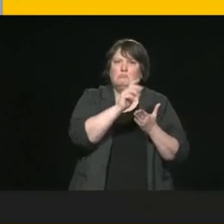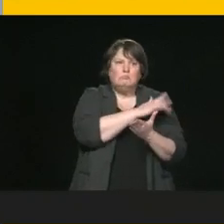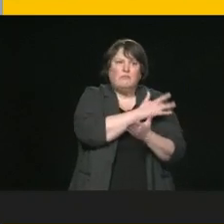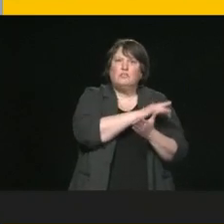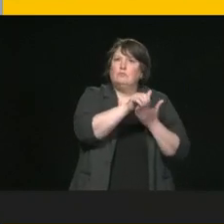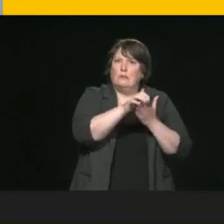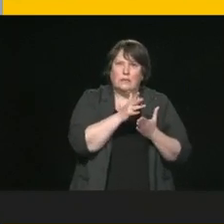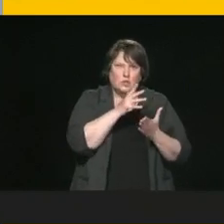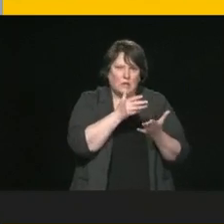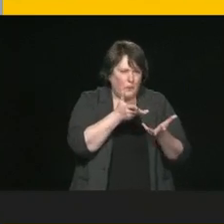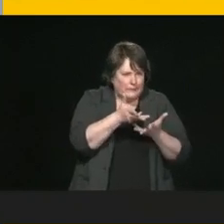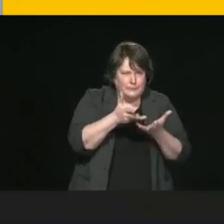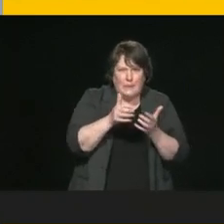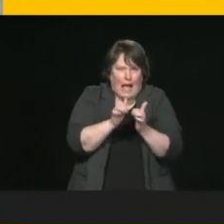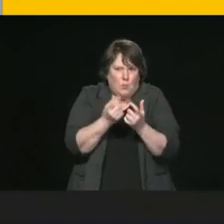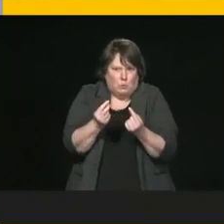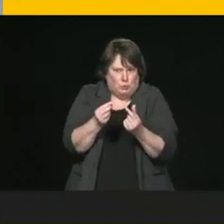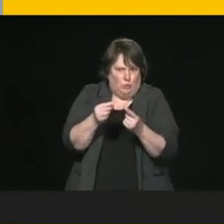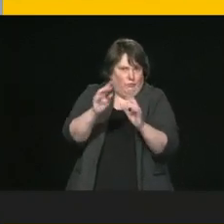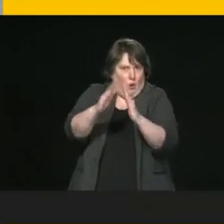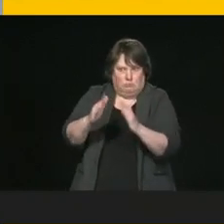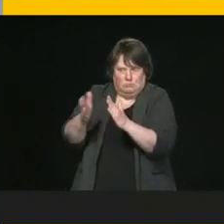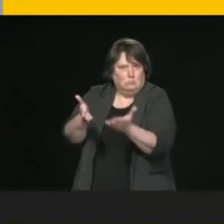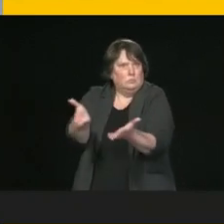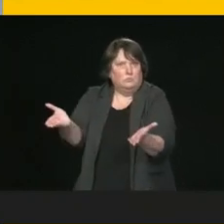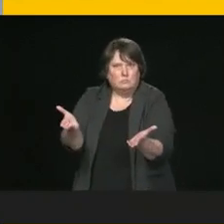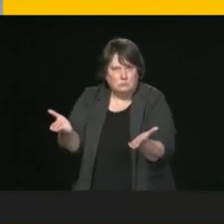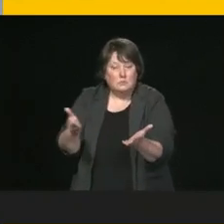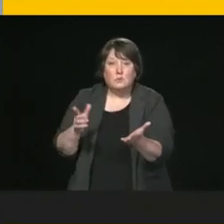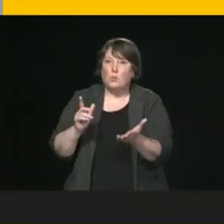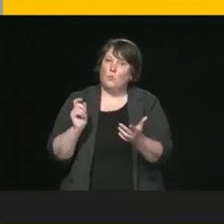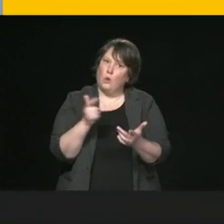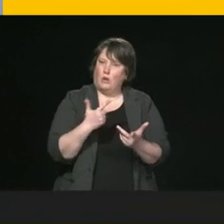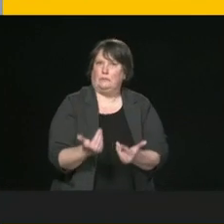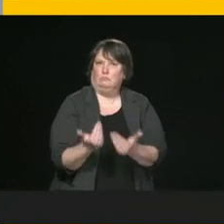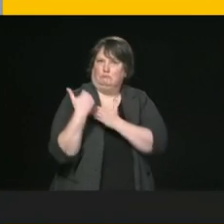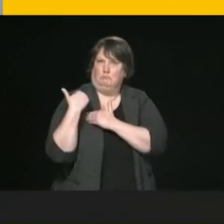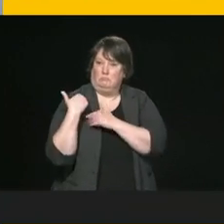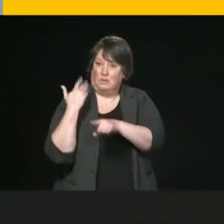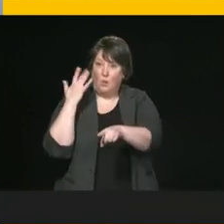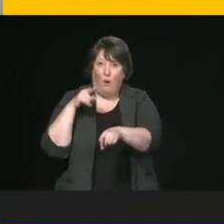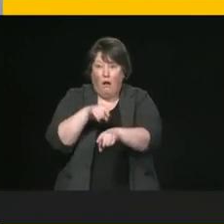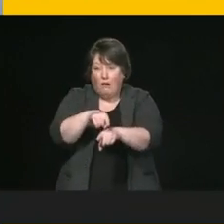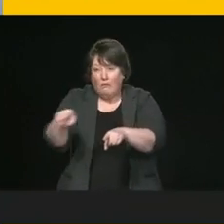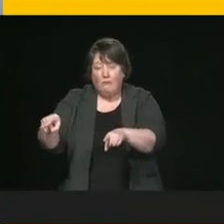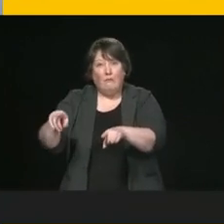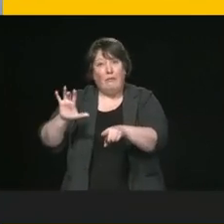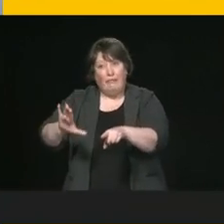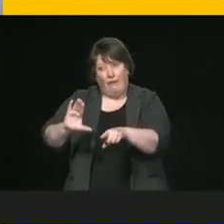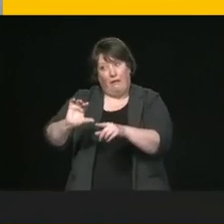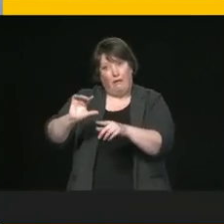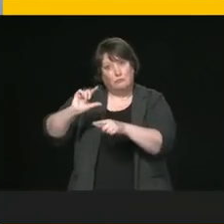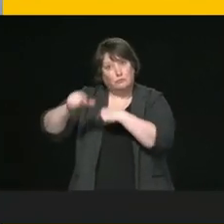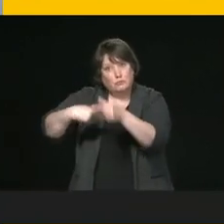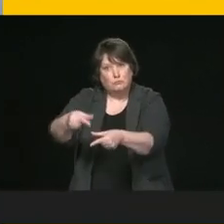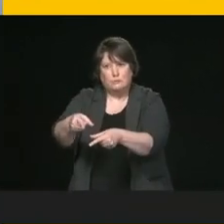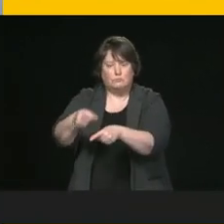PREMIERS TOMORROW NIGHT. WE ALL NEED TO DO BETTER. WE ALL NEED TO TAKE LEADERSHIP